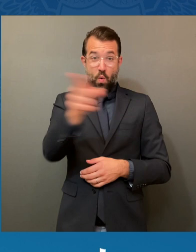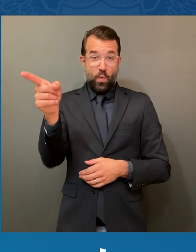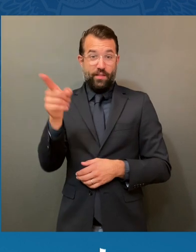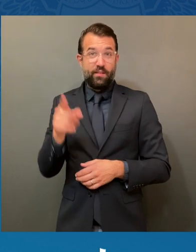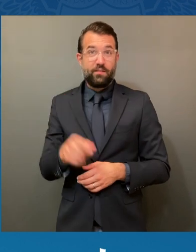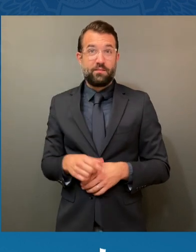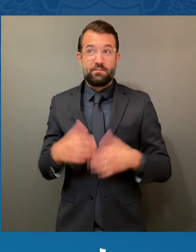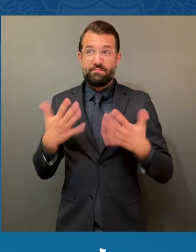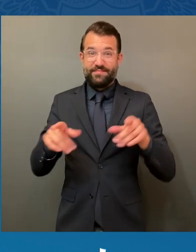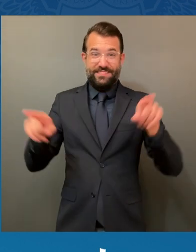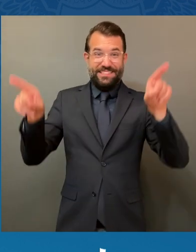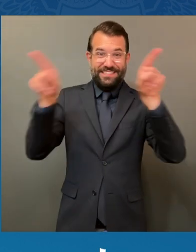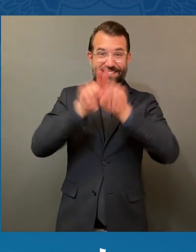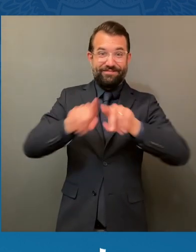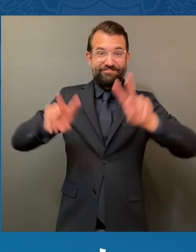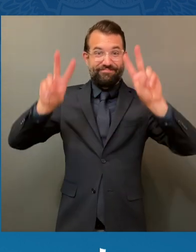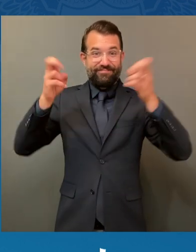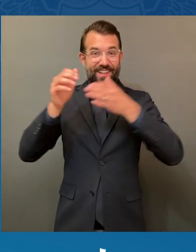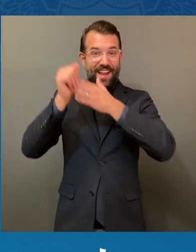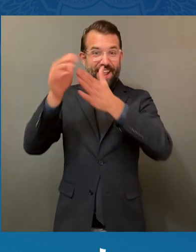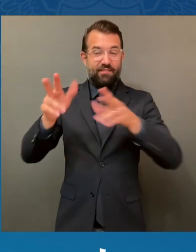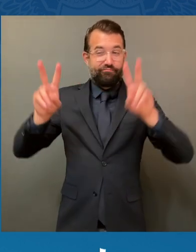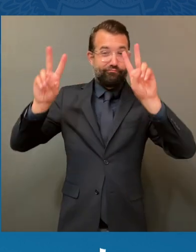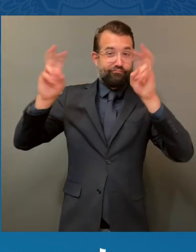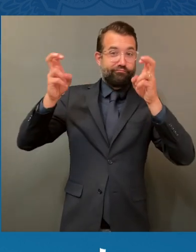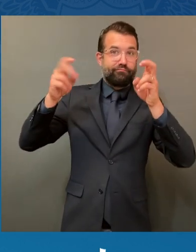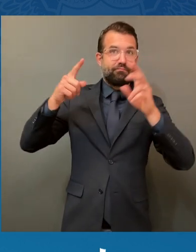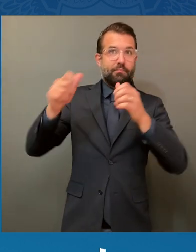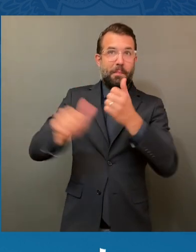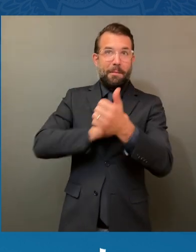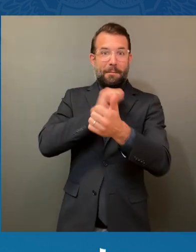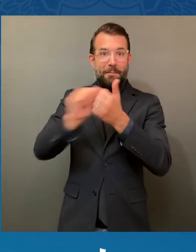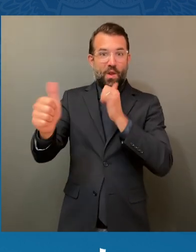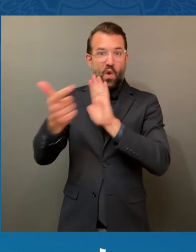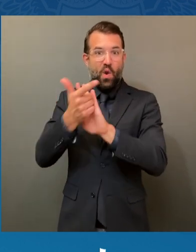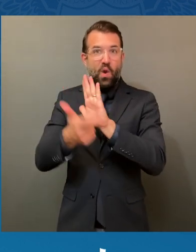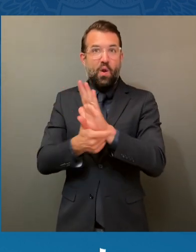are passing laws to make it intentionally more difficult for people to vote.